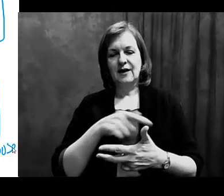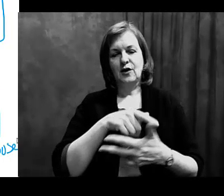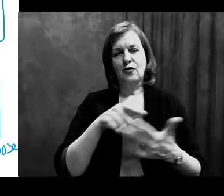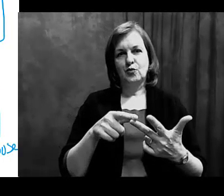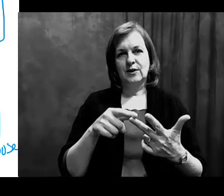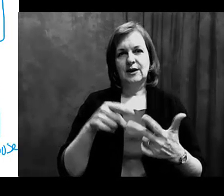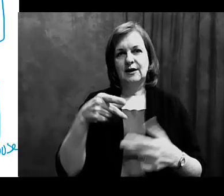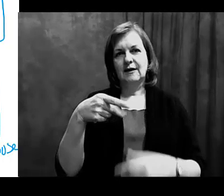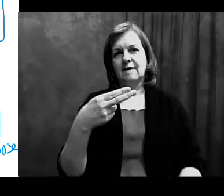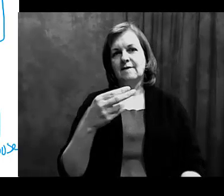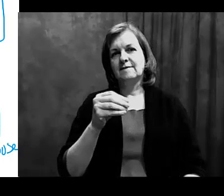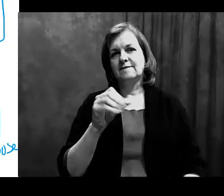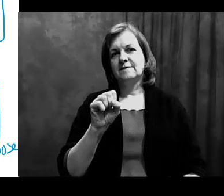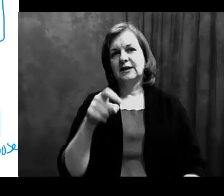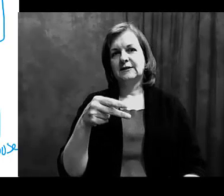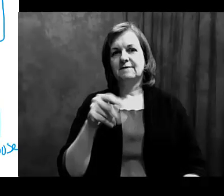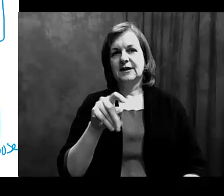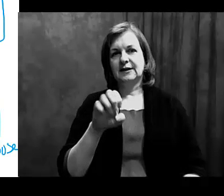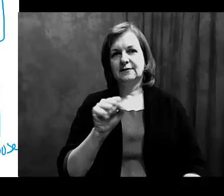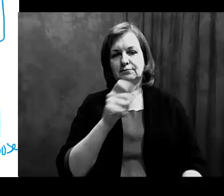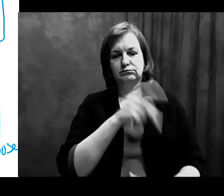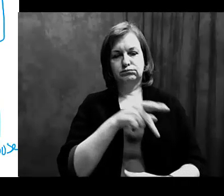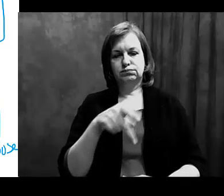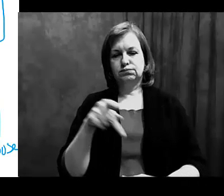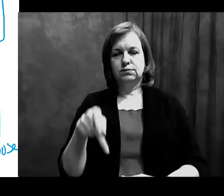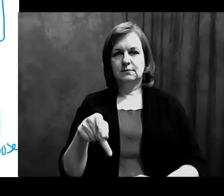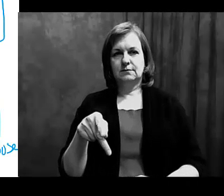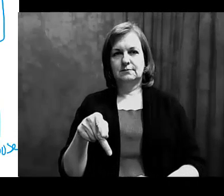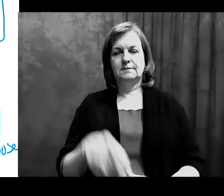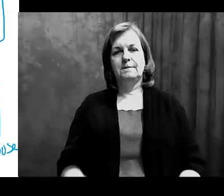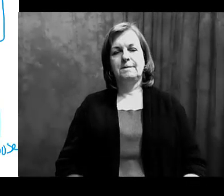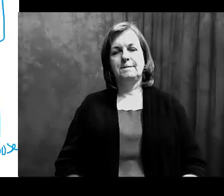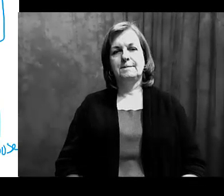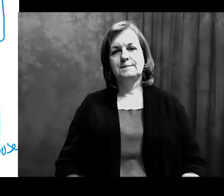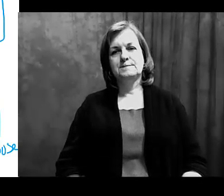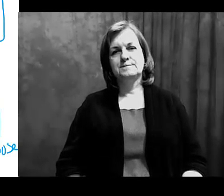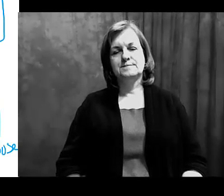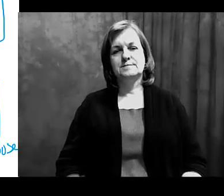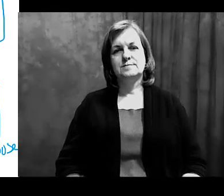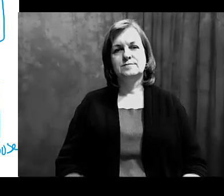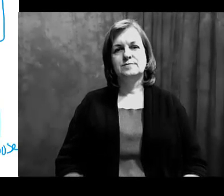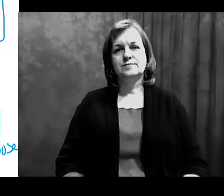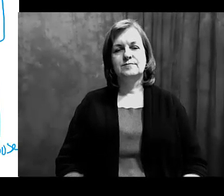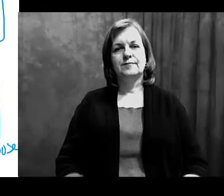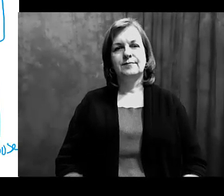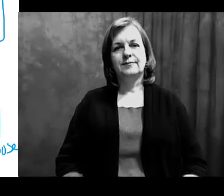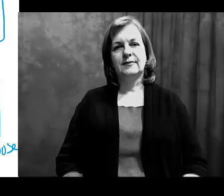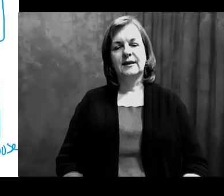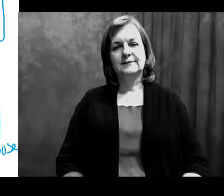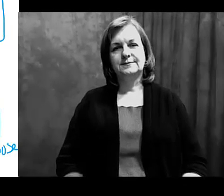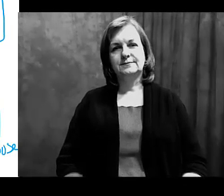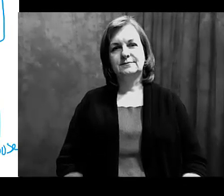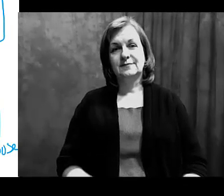and then we have three phosphates